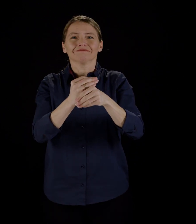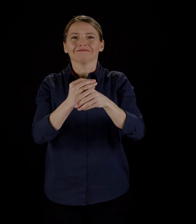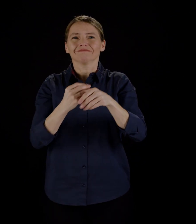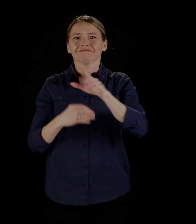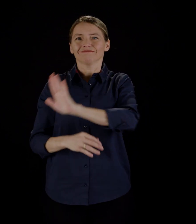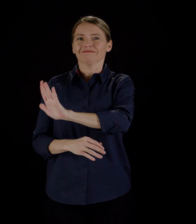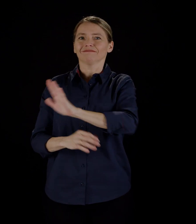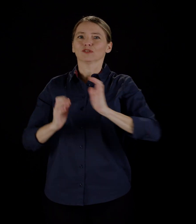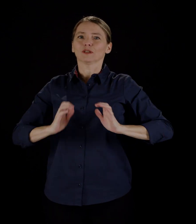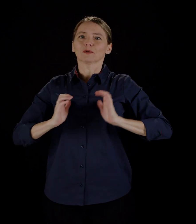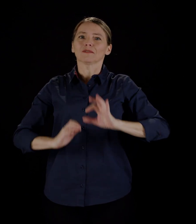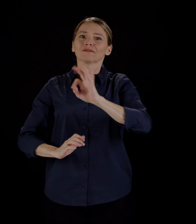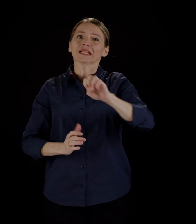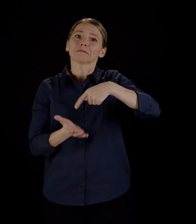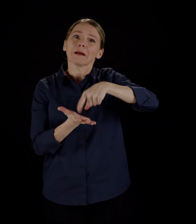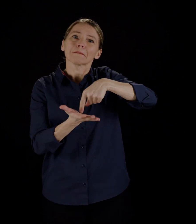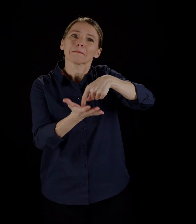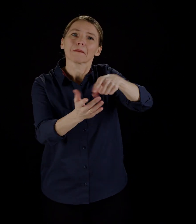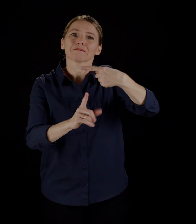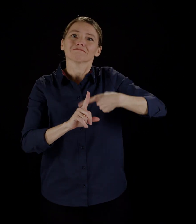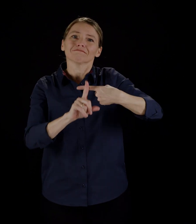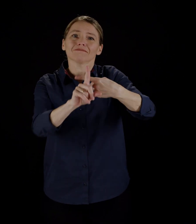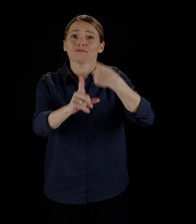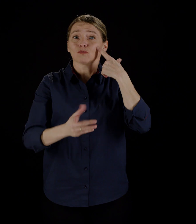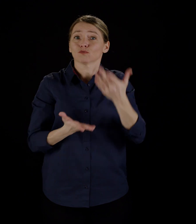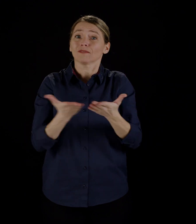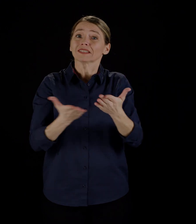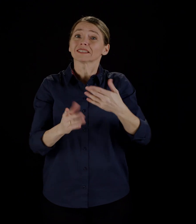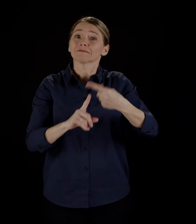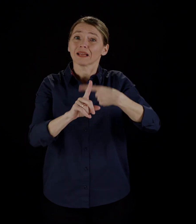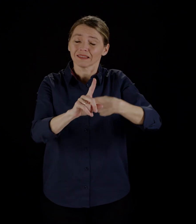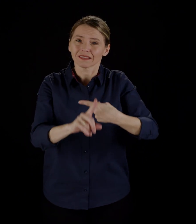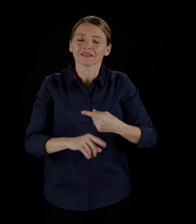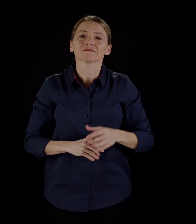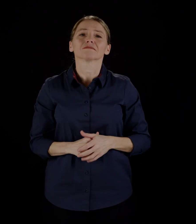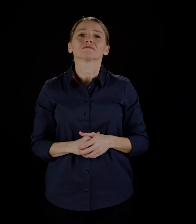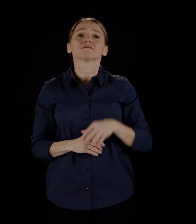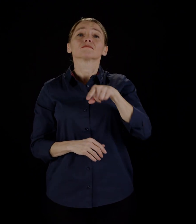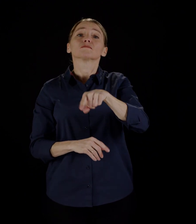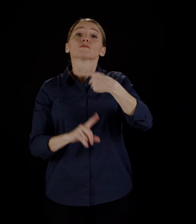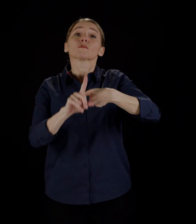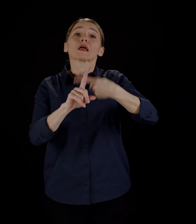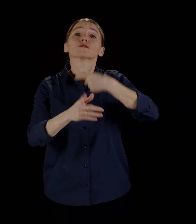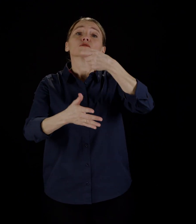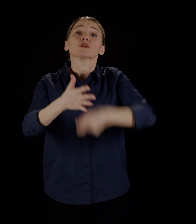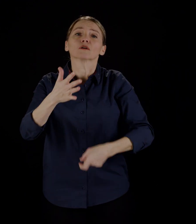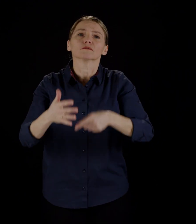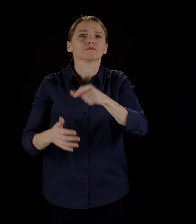Monthly Rental Charge is not applicable to all internet service providers or plans and